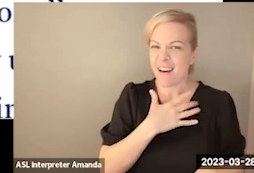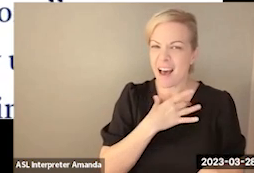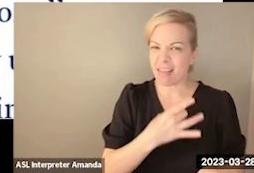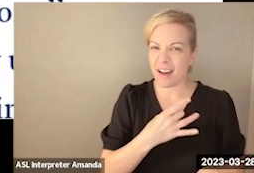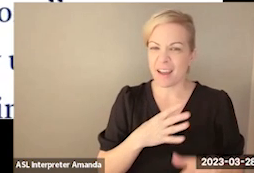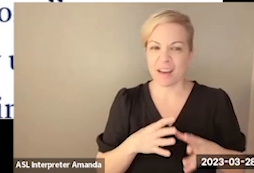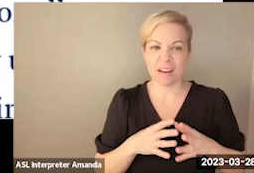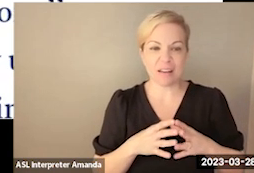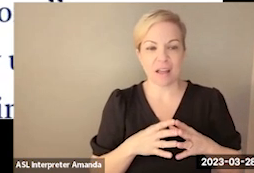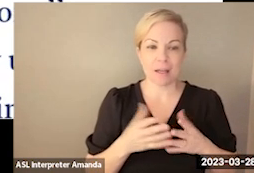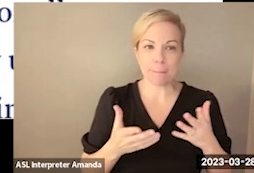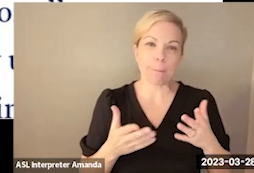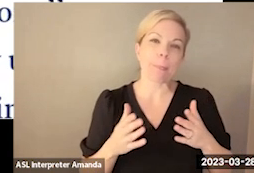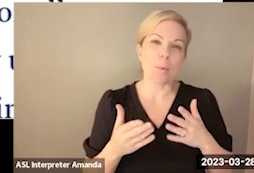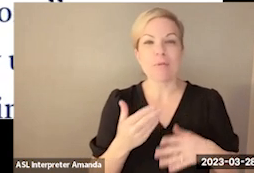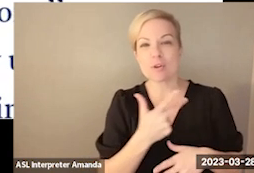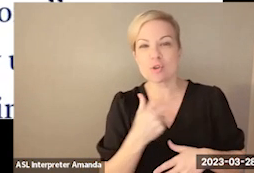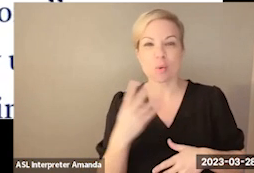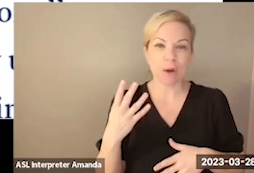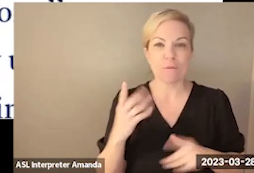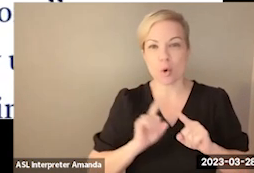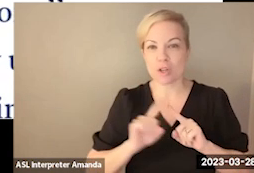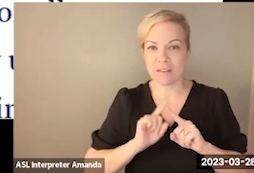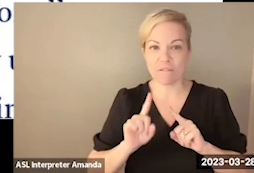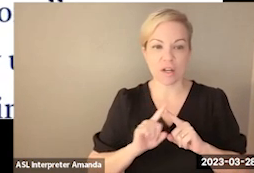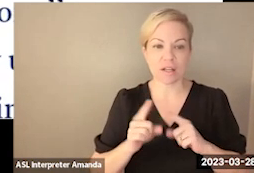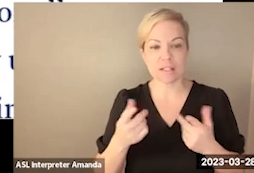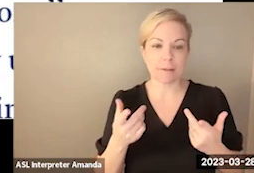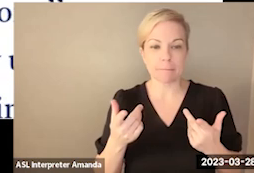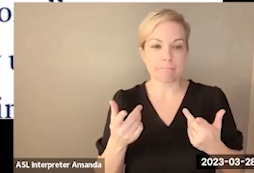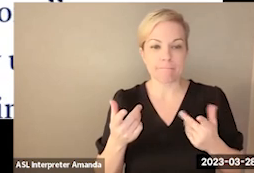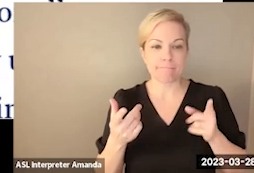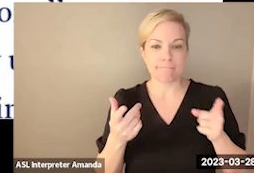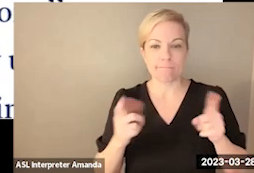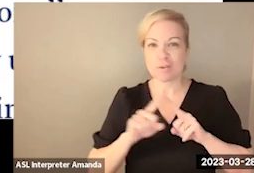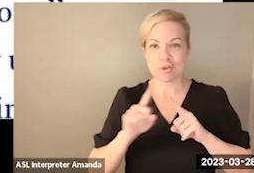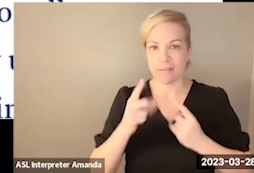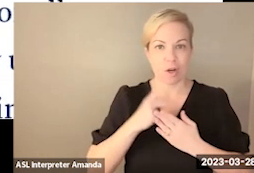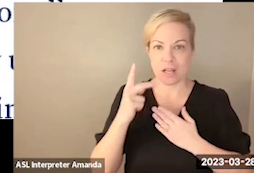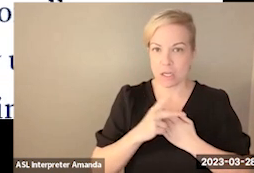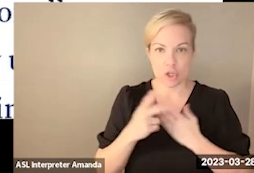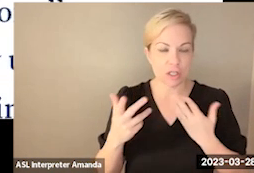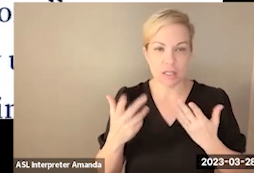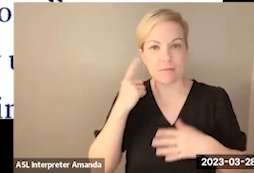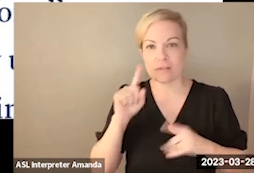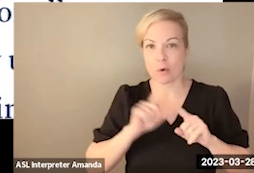Debbie Stine, Science & Technology Policy Academy: it there's like that. 3 or 4 of them. There's a just a 40 initiative. All these different kinds of things.